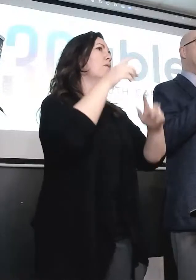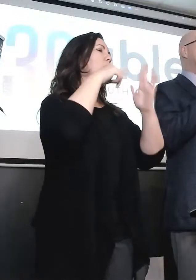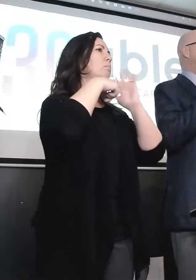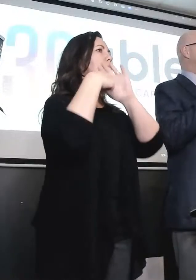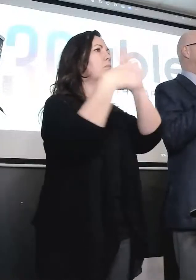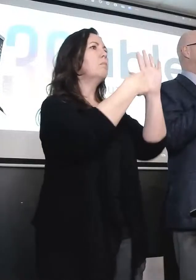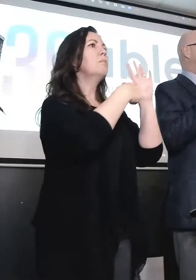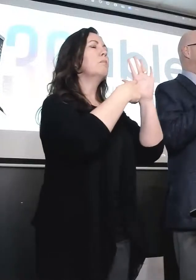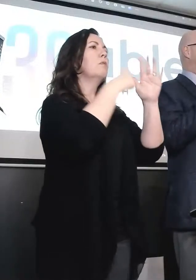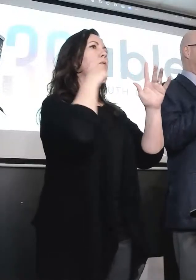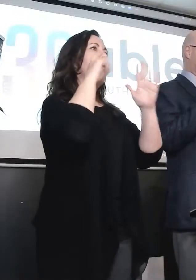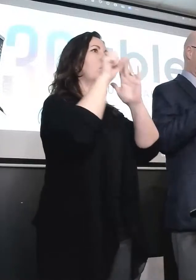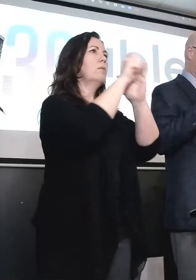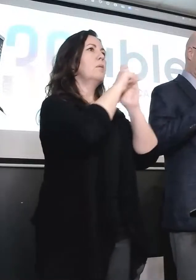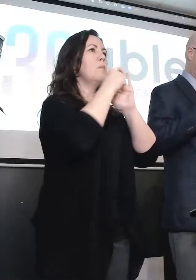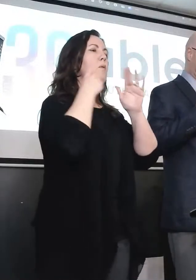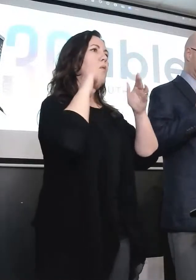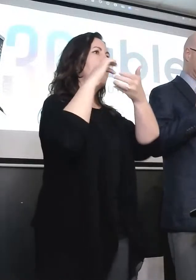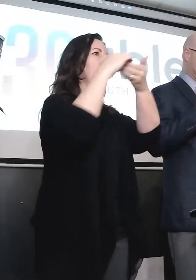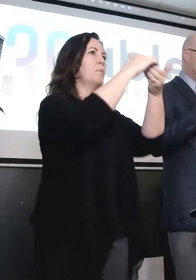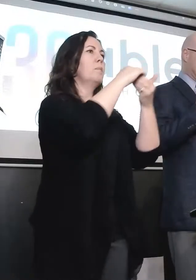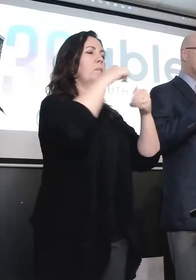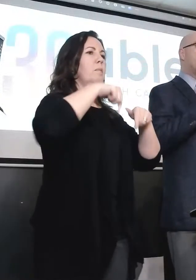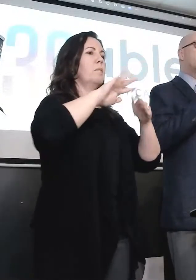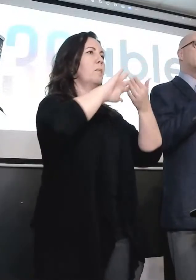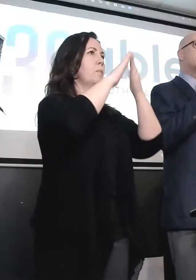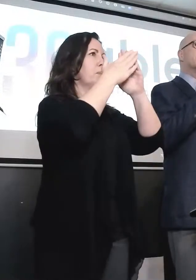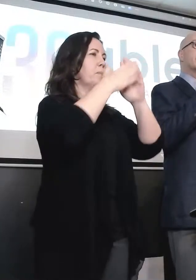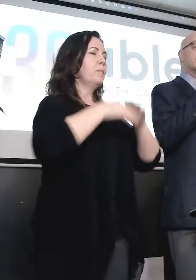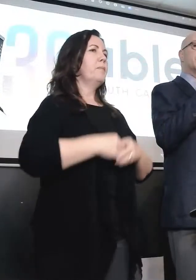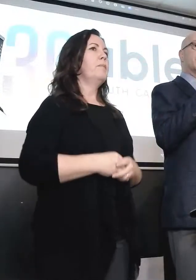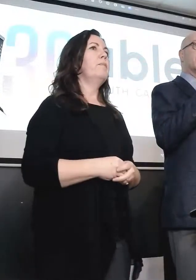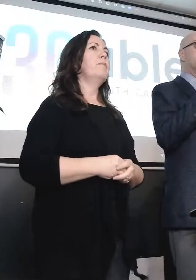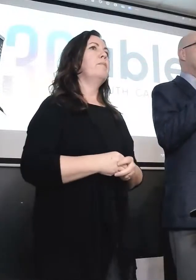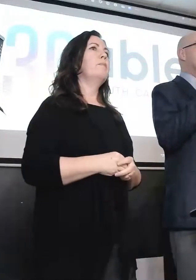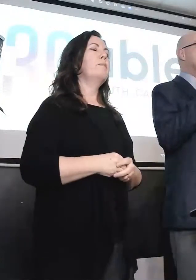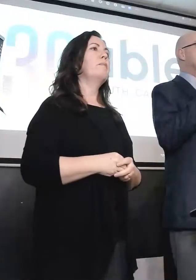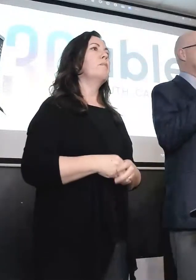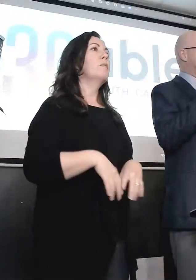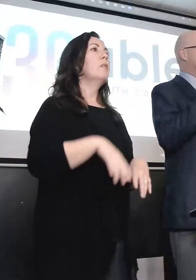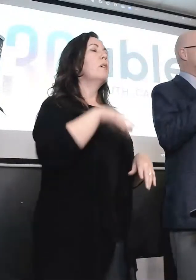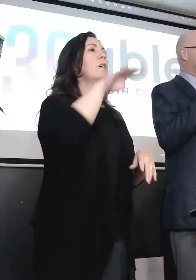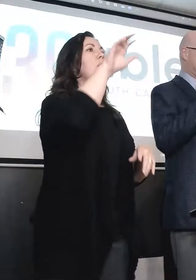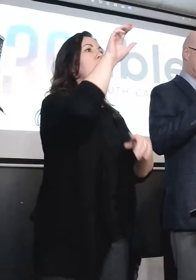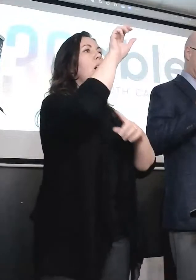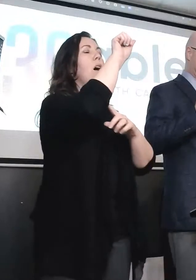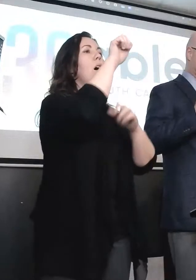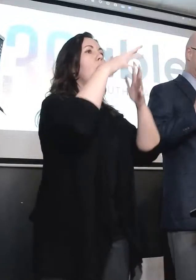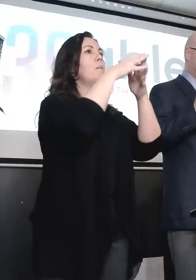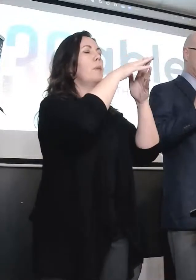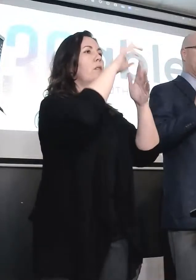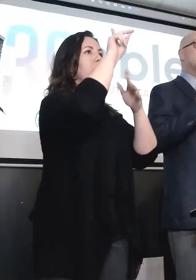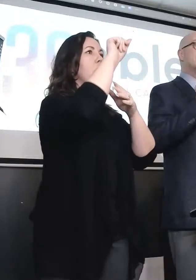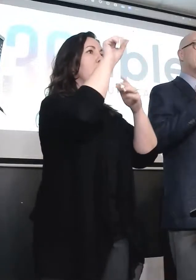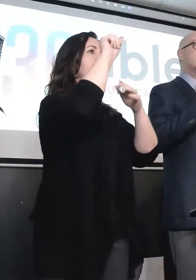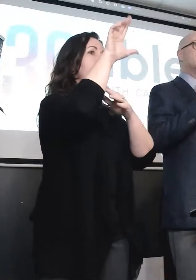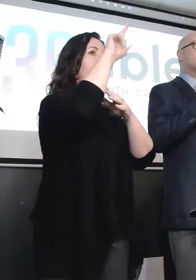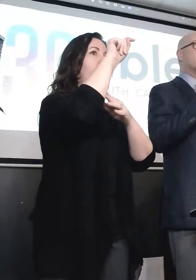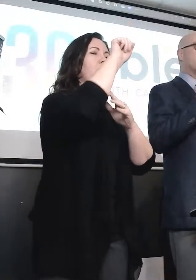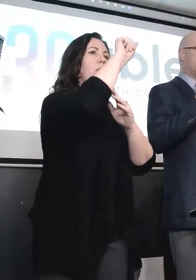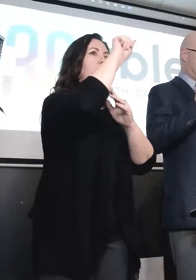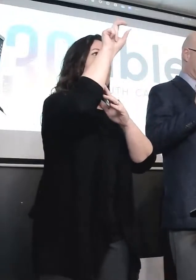and collaboration in our community. Following the landmark Americans with Disabilities Act in 1994